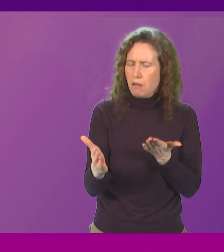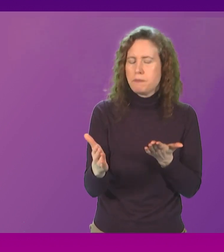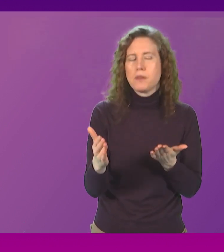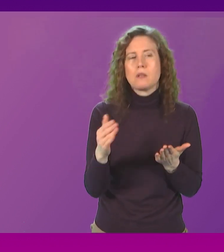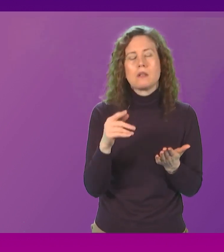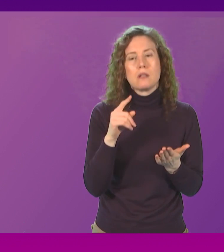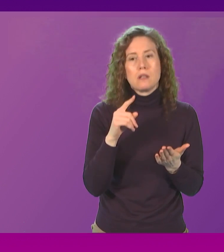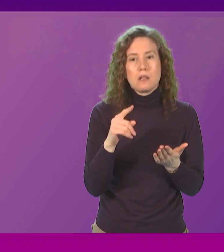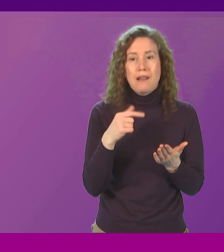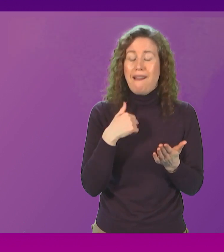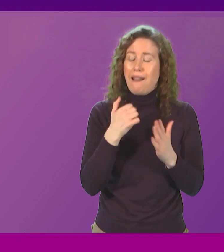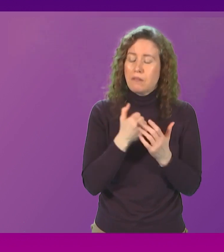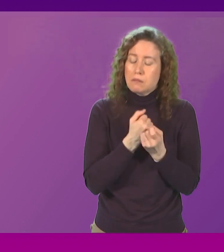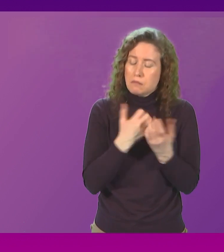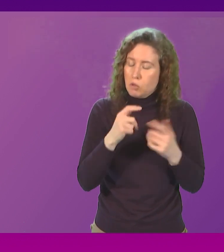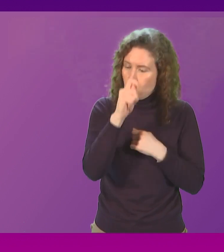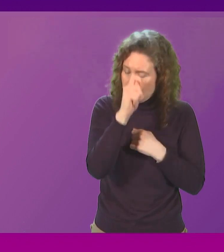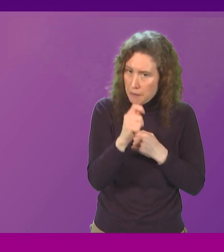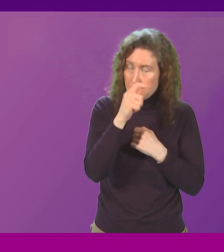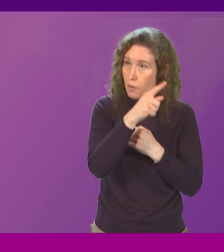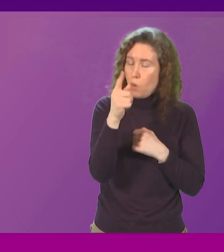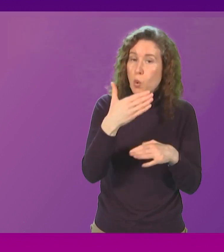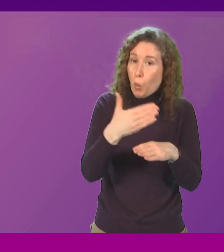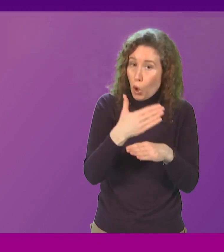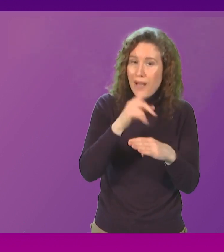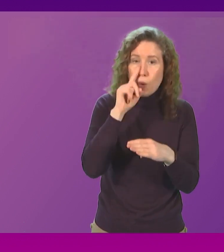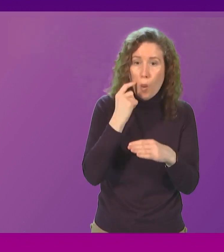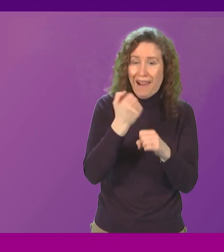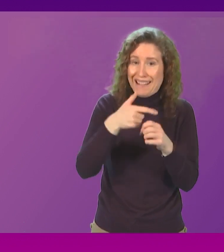I have the greatest respect for all who work in oil and gas sector—they have contributed